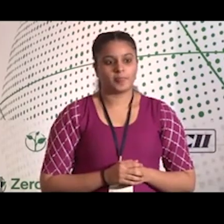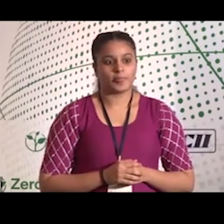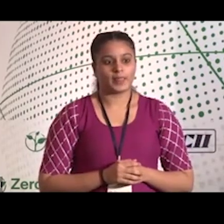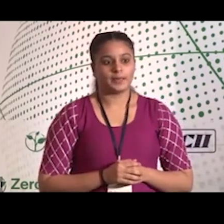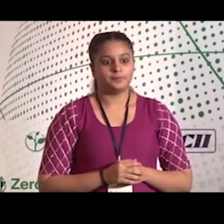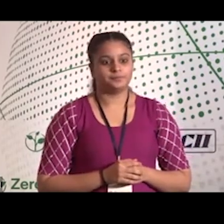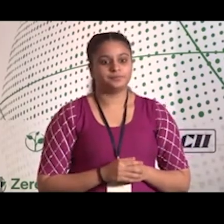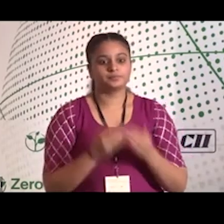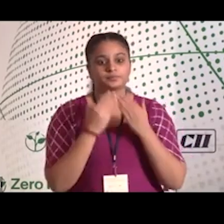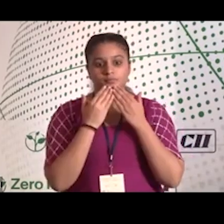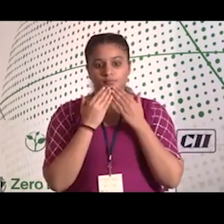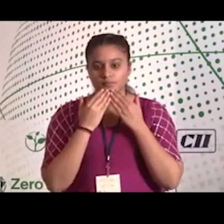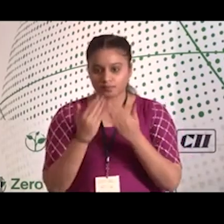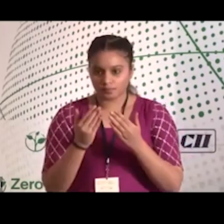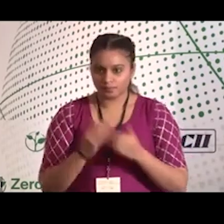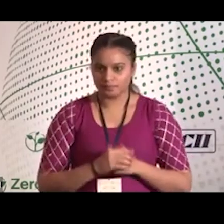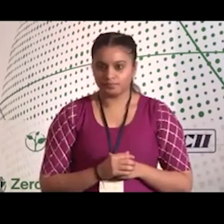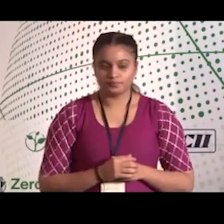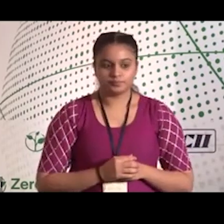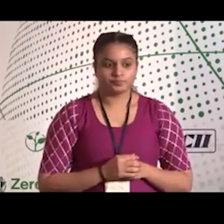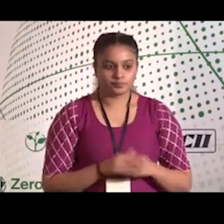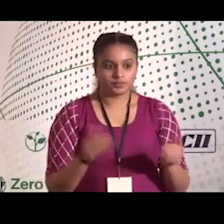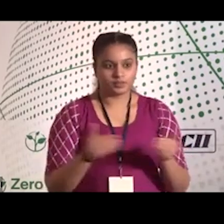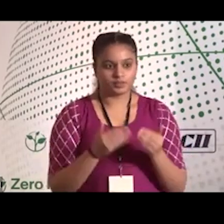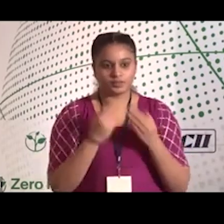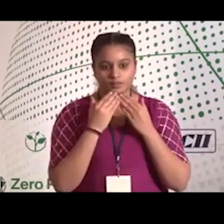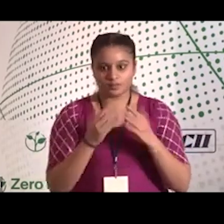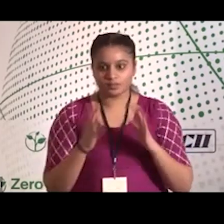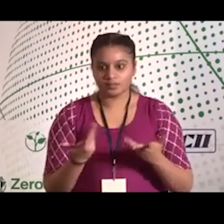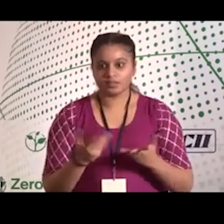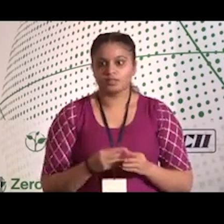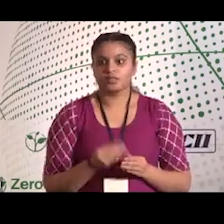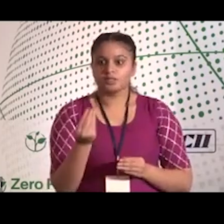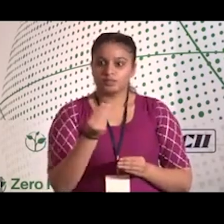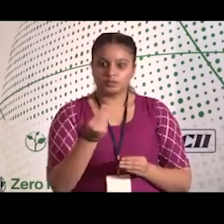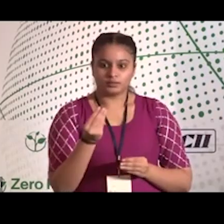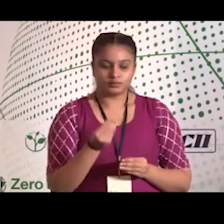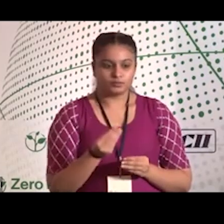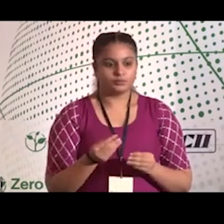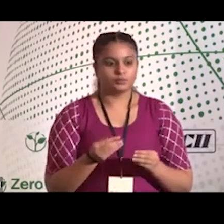Thanks, Michel, for the introduction. And little bit more about United Way.